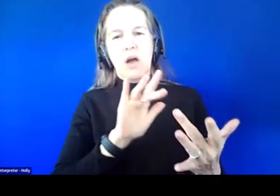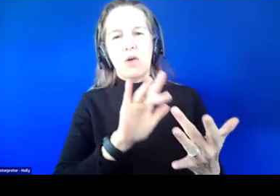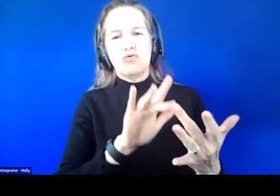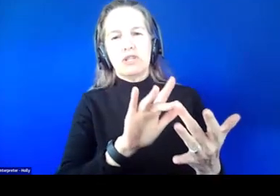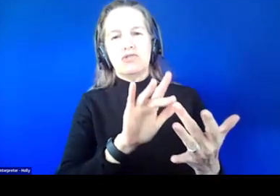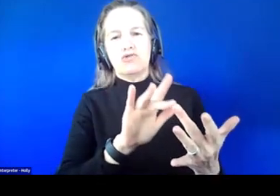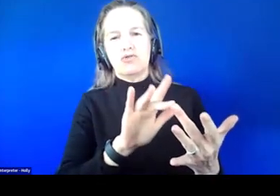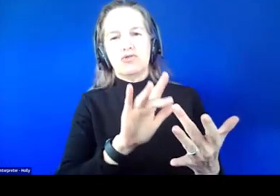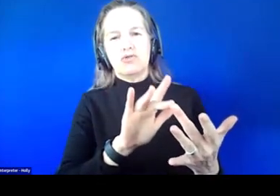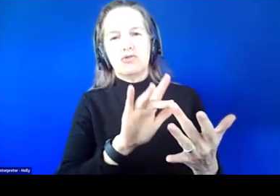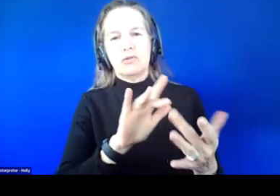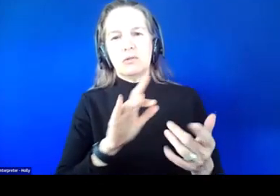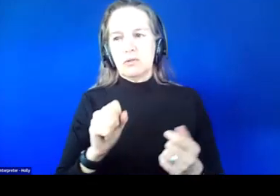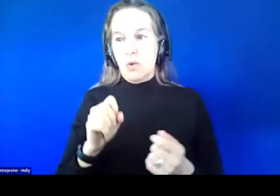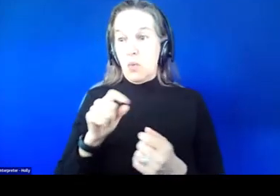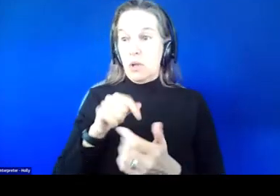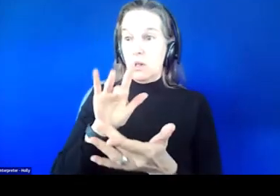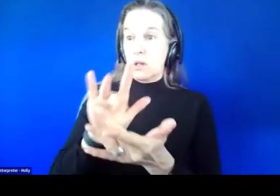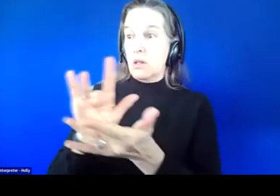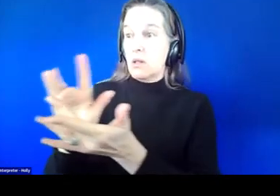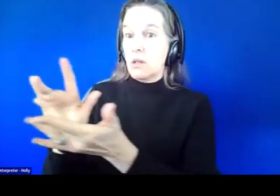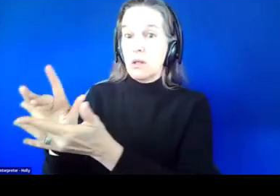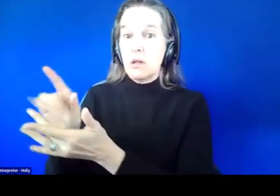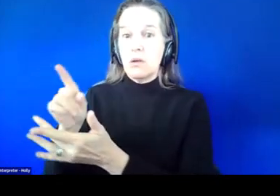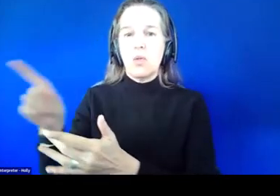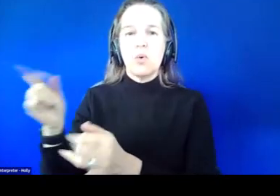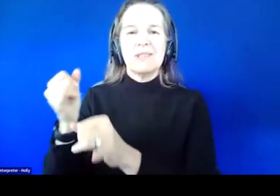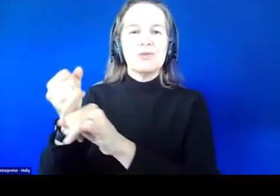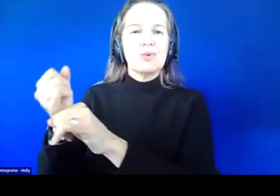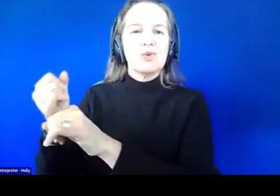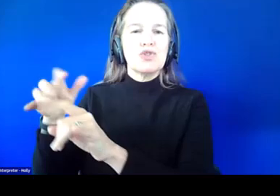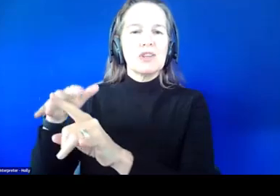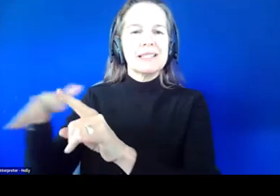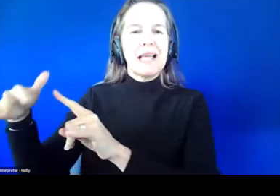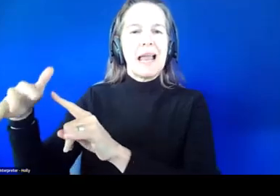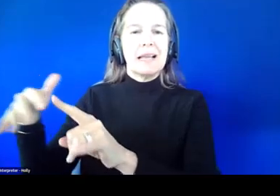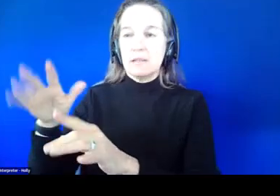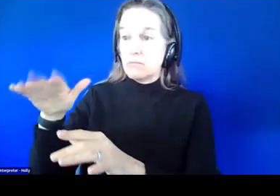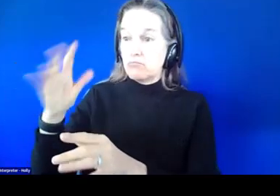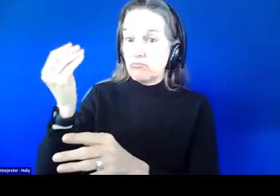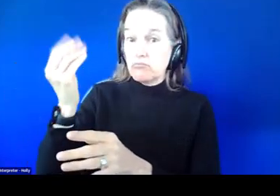for MFP participation. What you're seeing on the